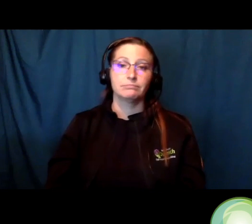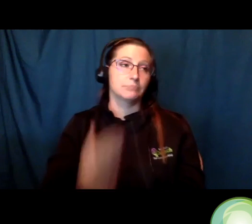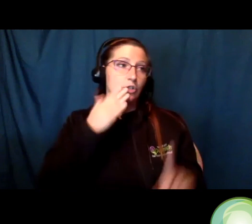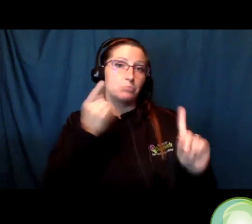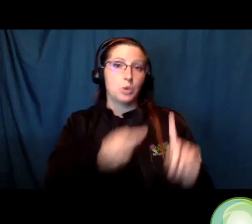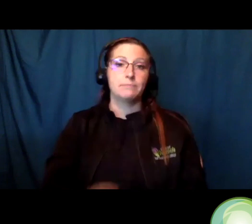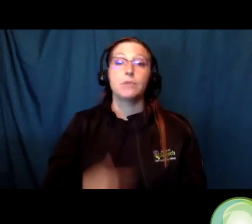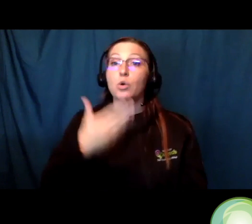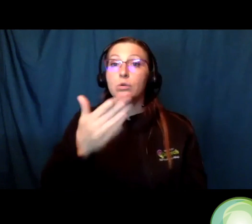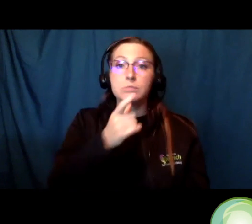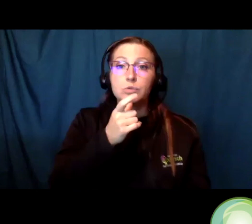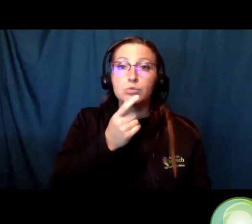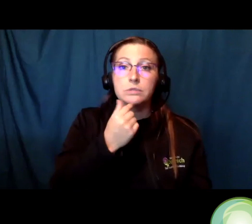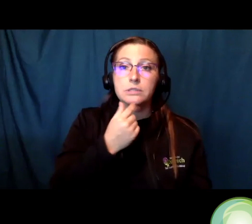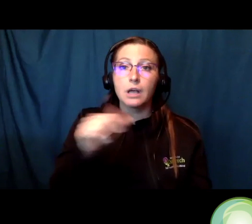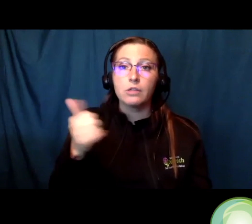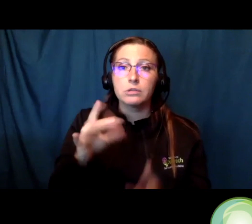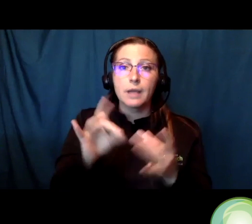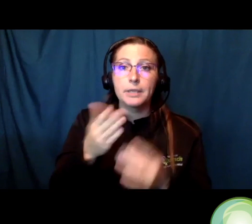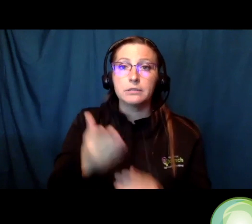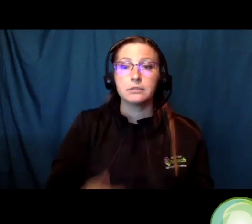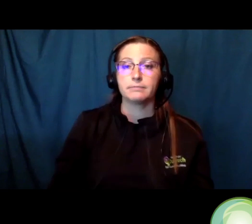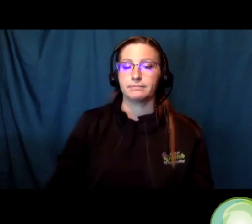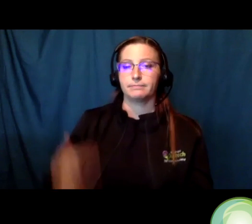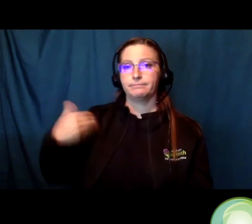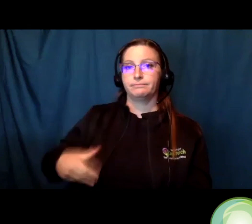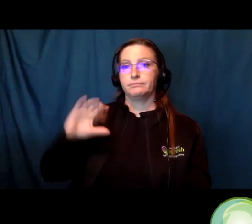go ahead someone else had a comment.